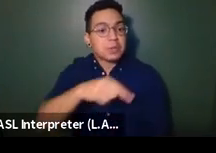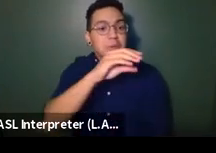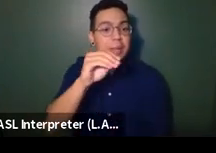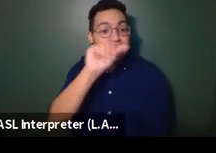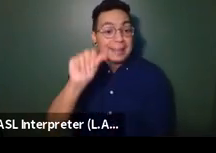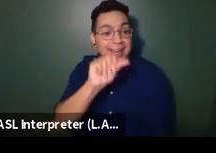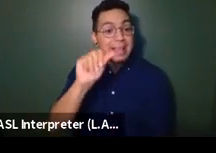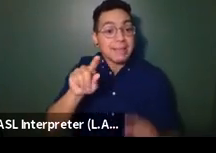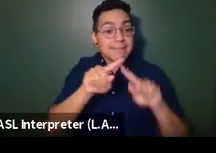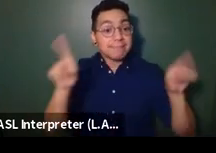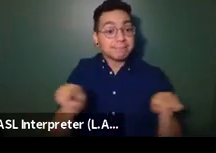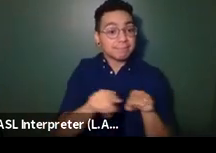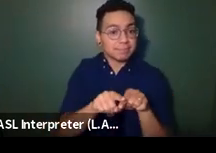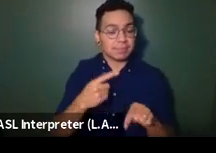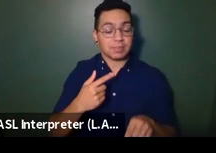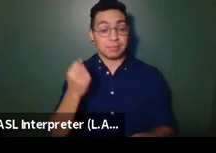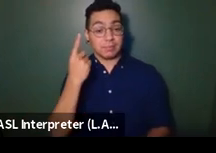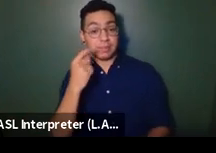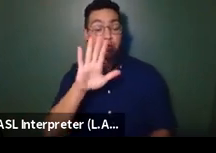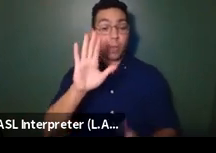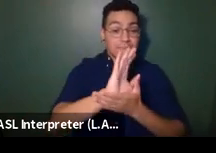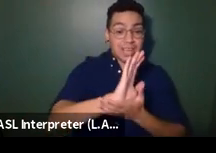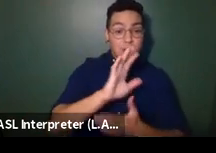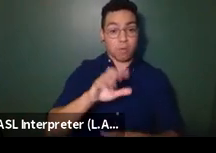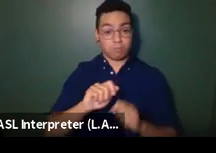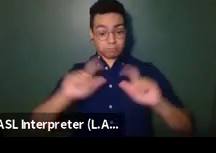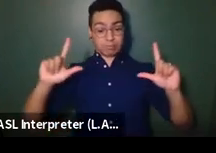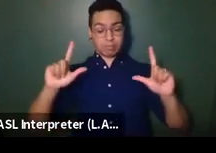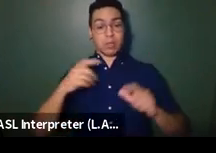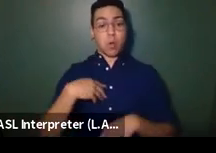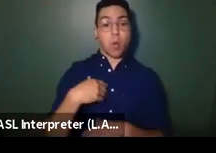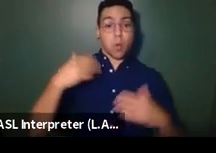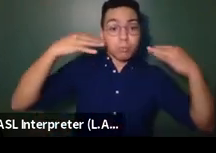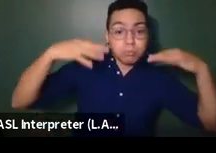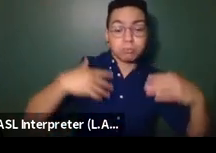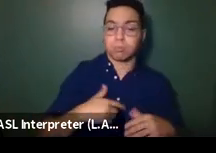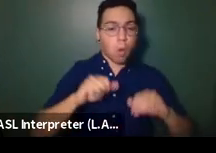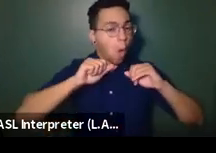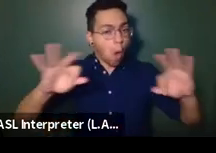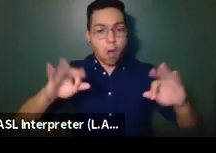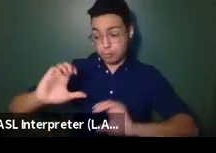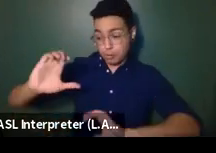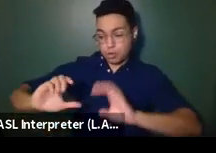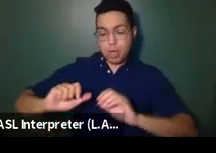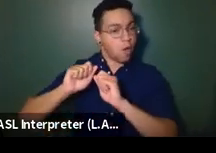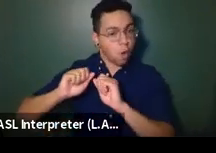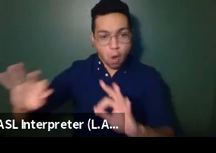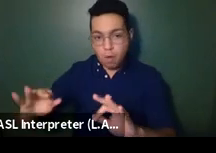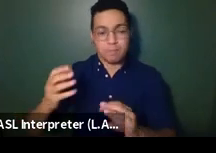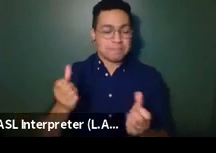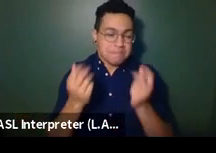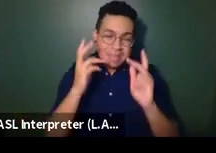ESD 189 - Amy Colburn: Disabled your video, audio and ability to chat, just because there's so many people in here. We want to make sure that we can kind of streamline our support.